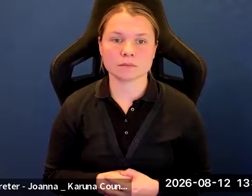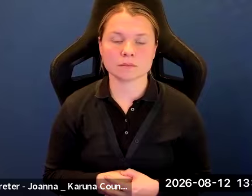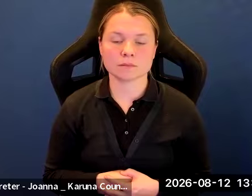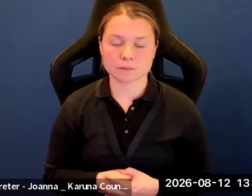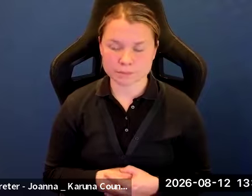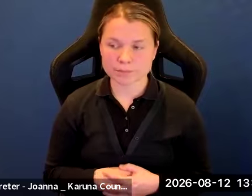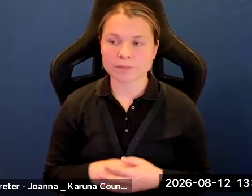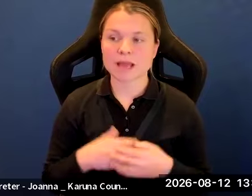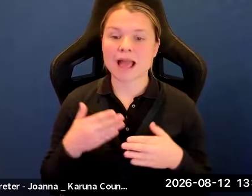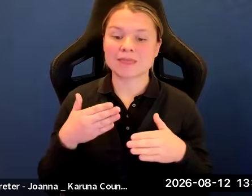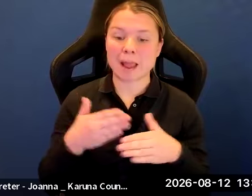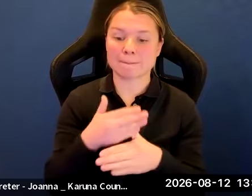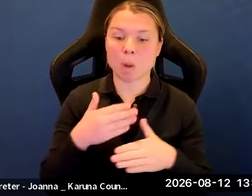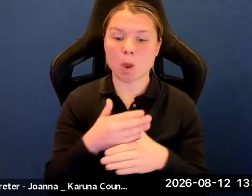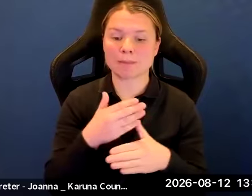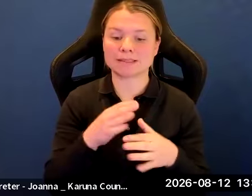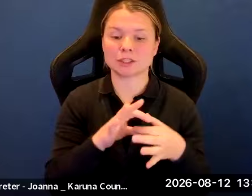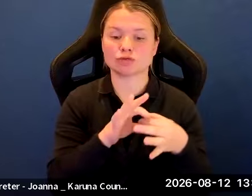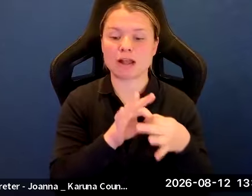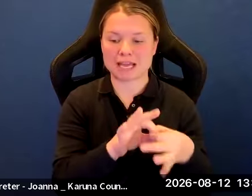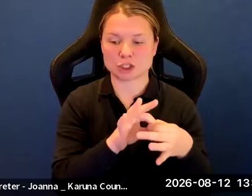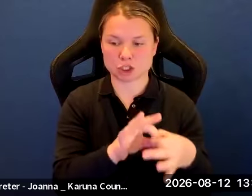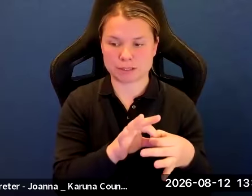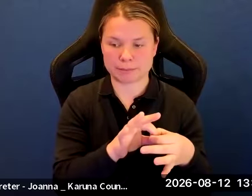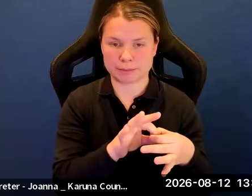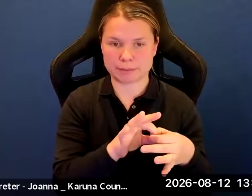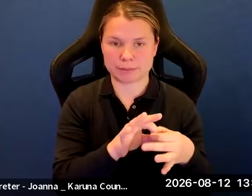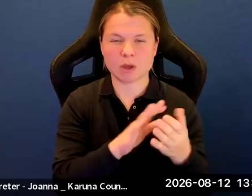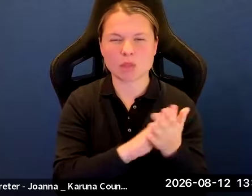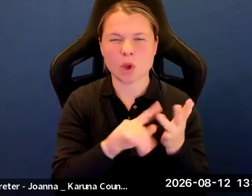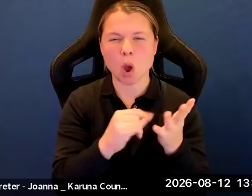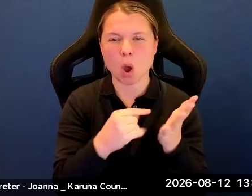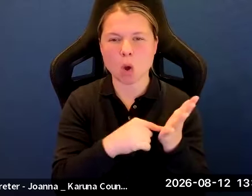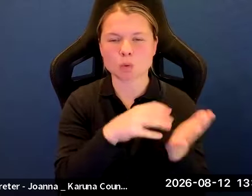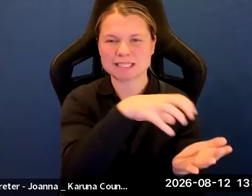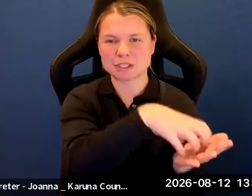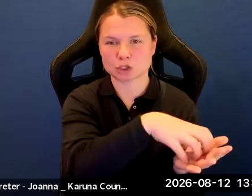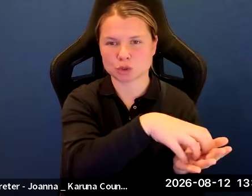So, again, I think